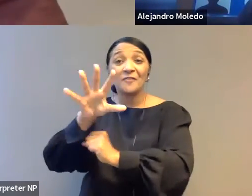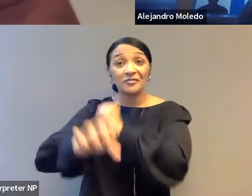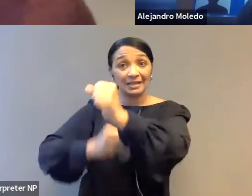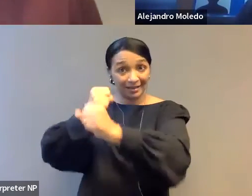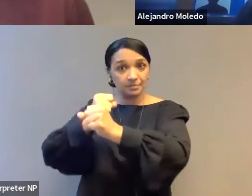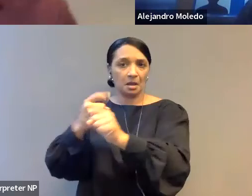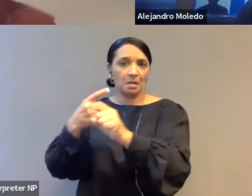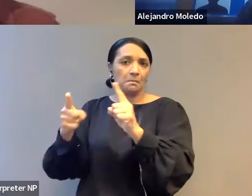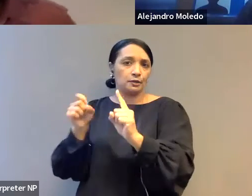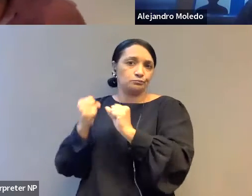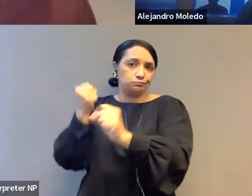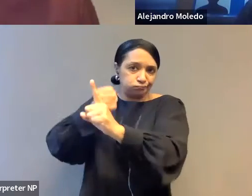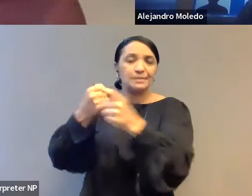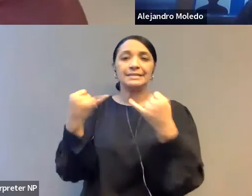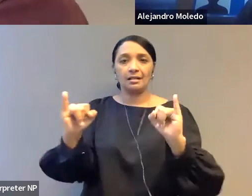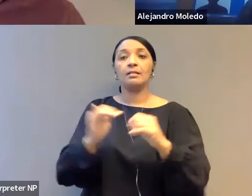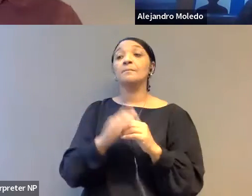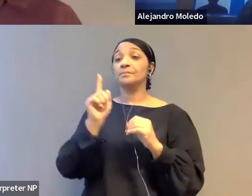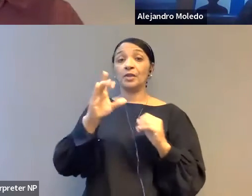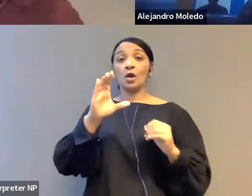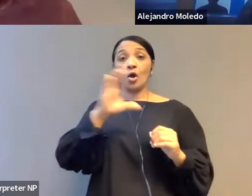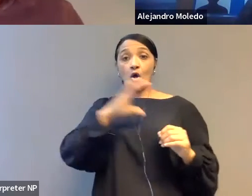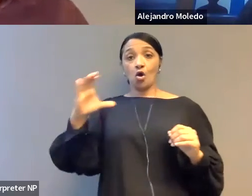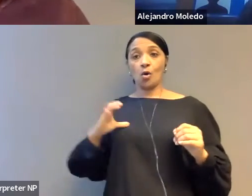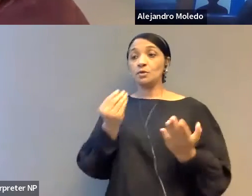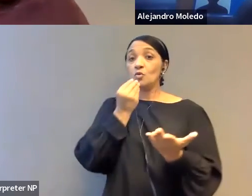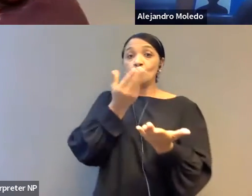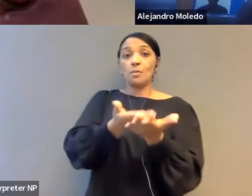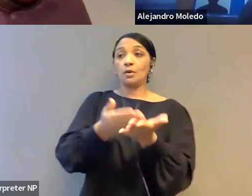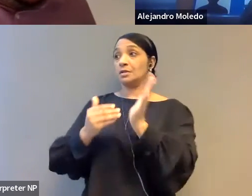Once the Commission released the proposal, we analised it.